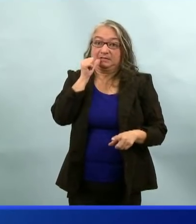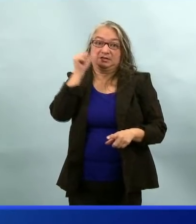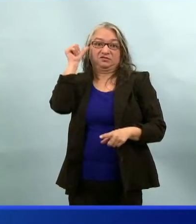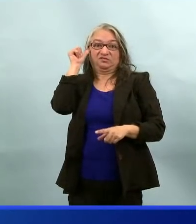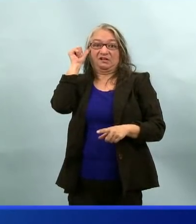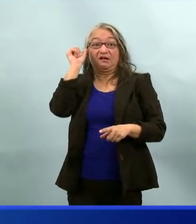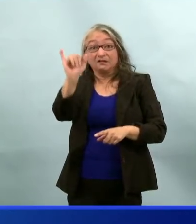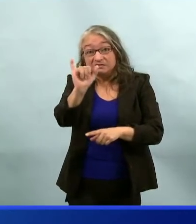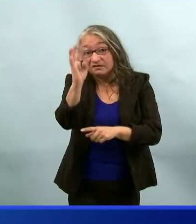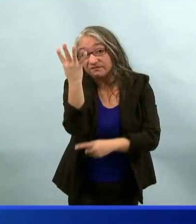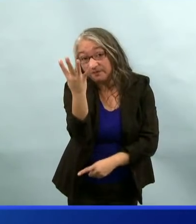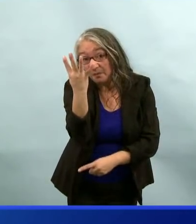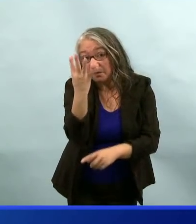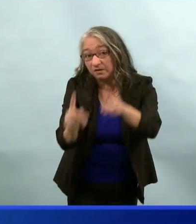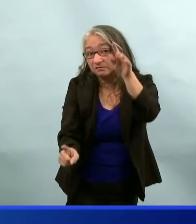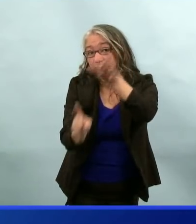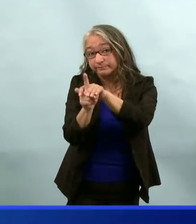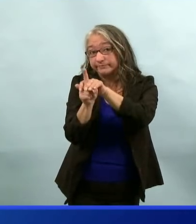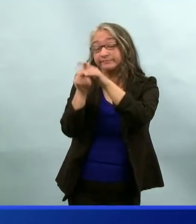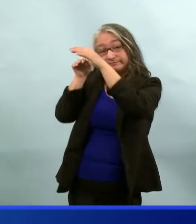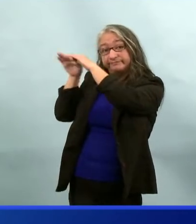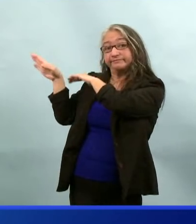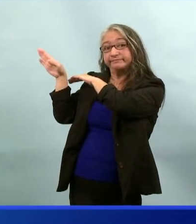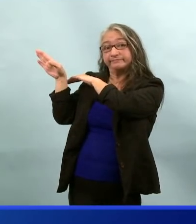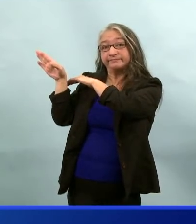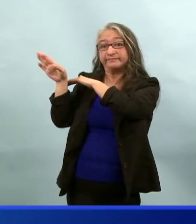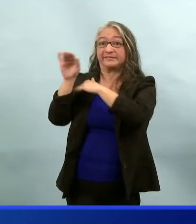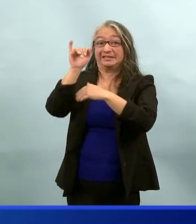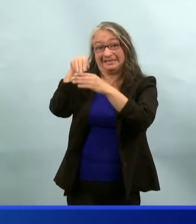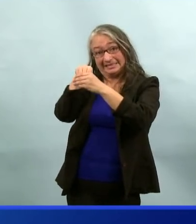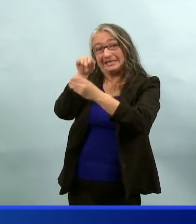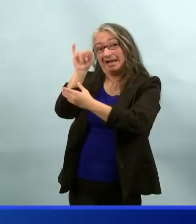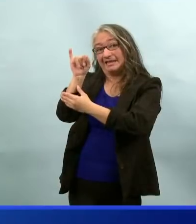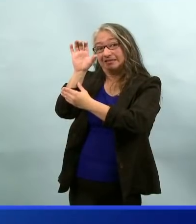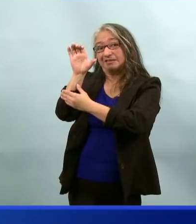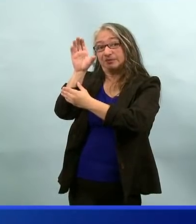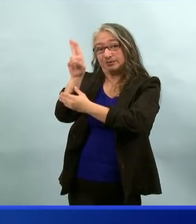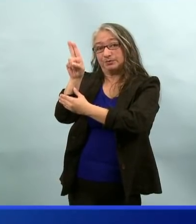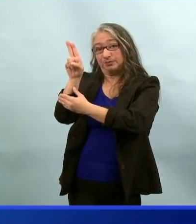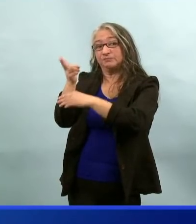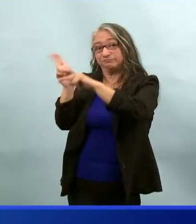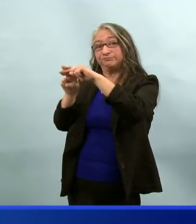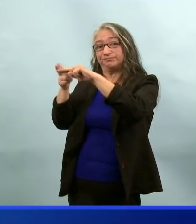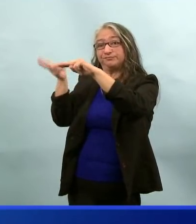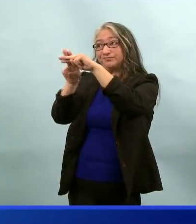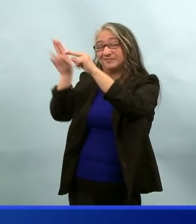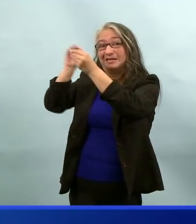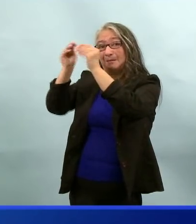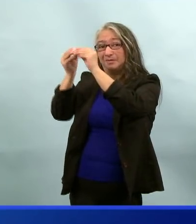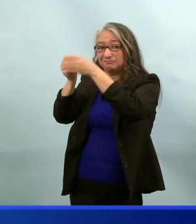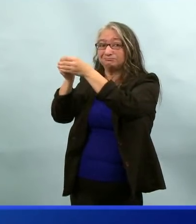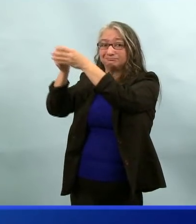in our icus is slowly rising and as of midnight there were 98 patients receiving critical care